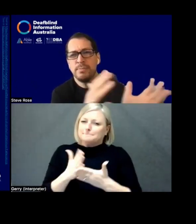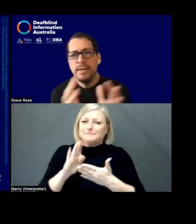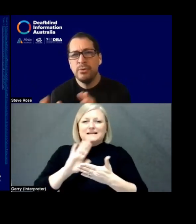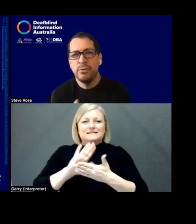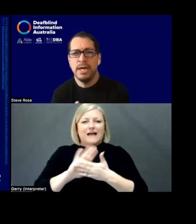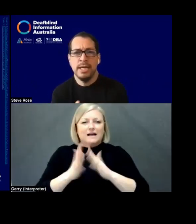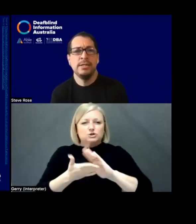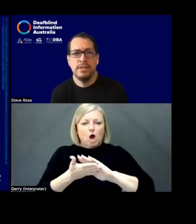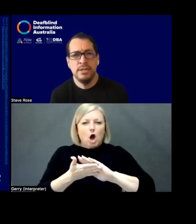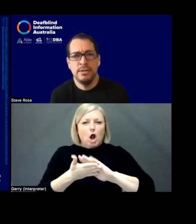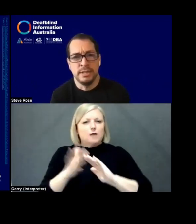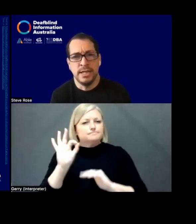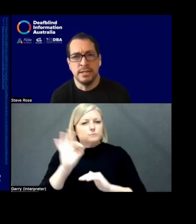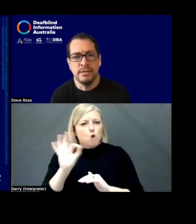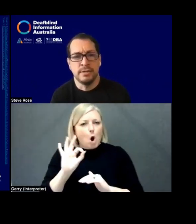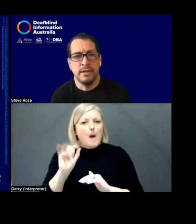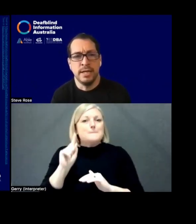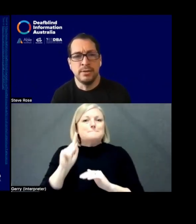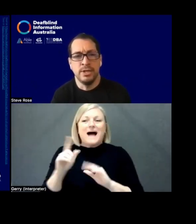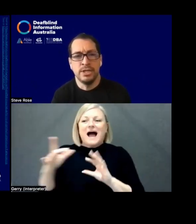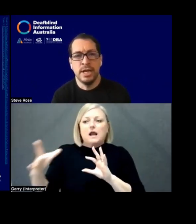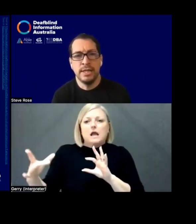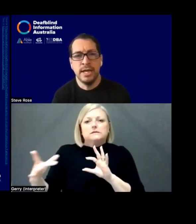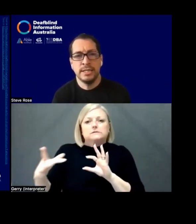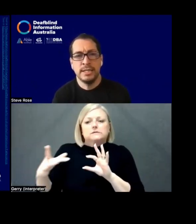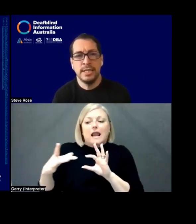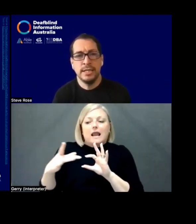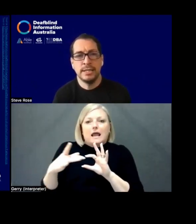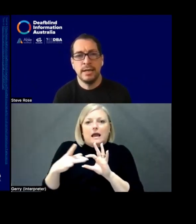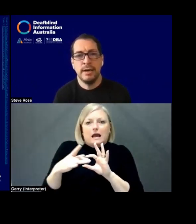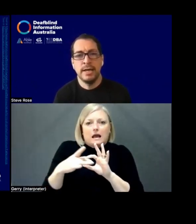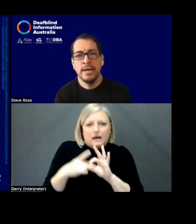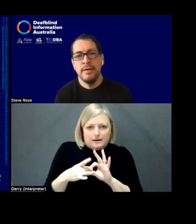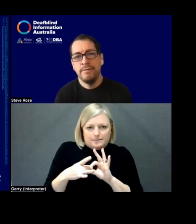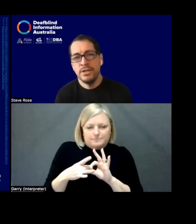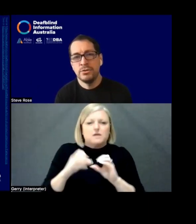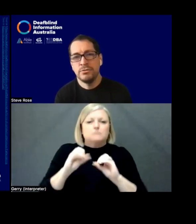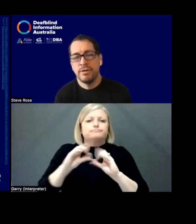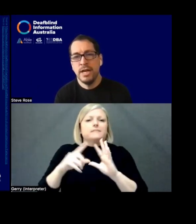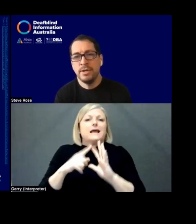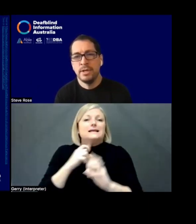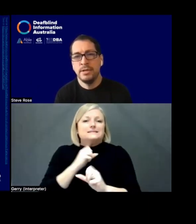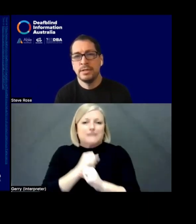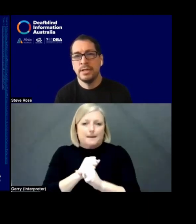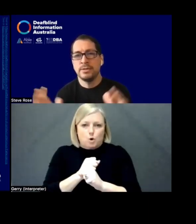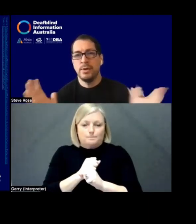people into using tactile sign language, and that's things like visual frame and close signing.